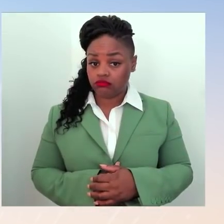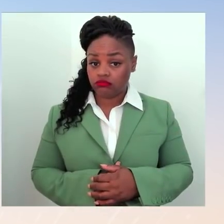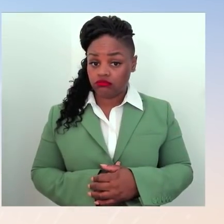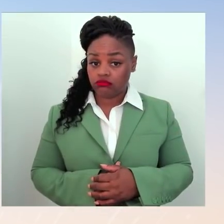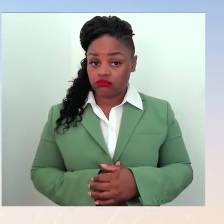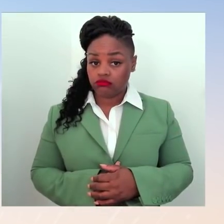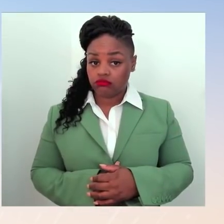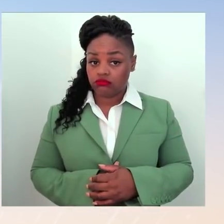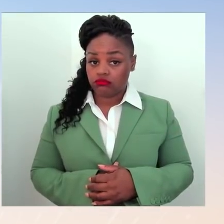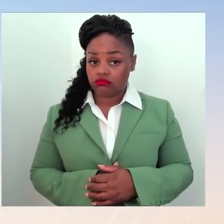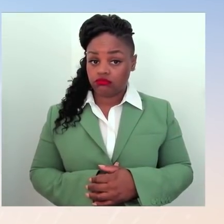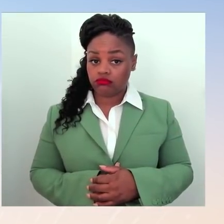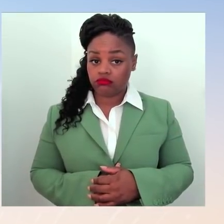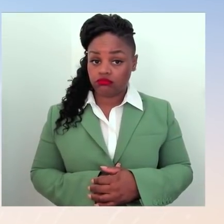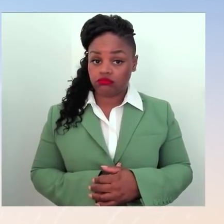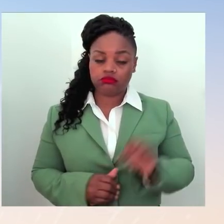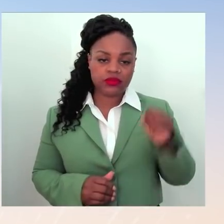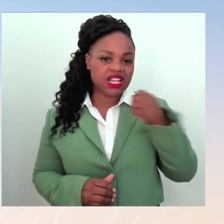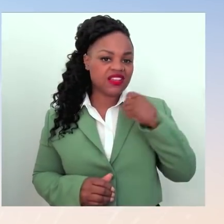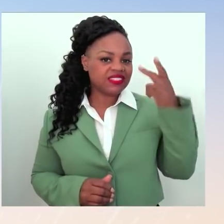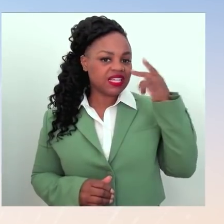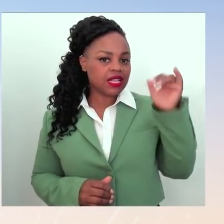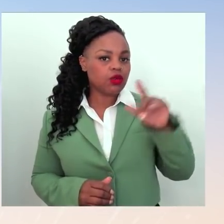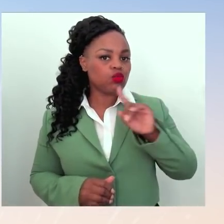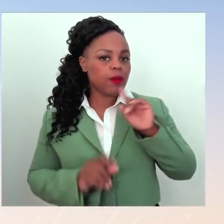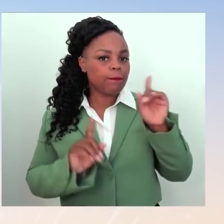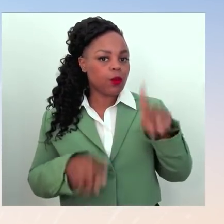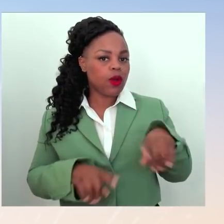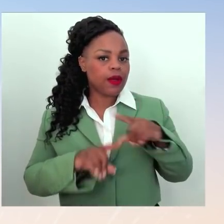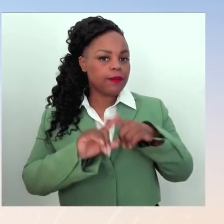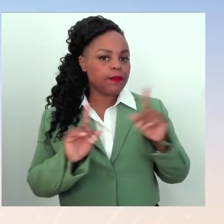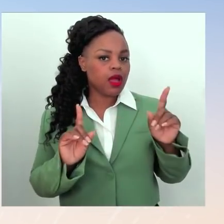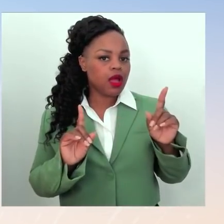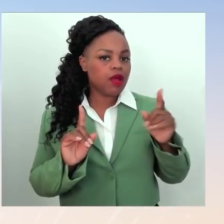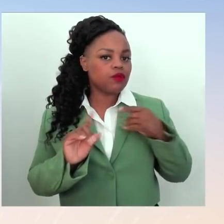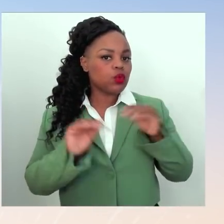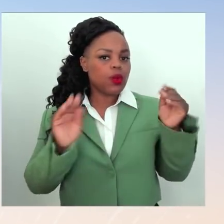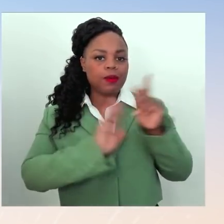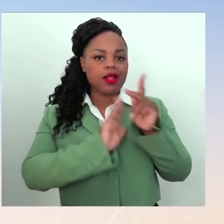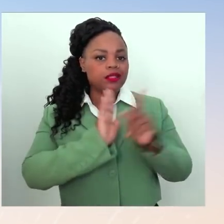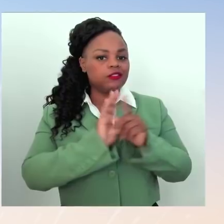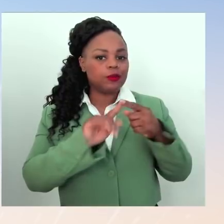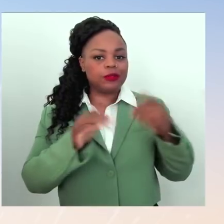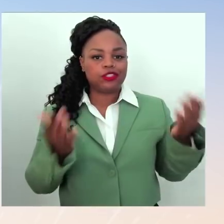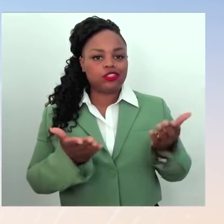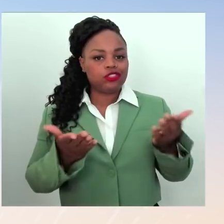but we don't have any decision on a policy from here at this point in time. Go ahead, in the middle. The Press: A couple of questions.